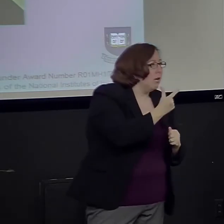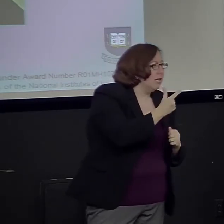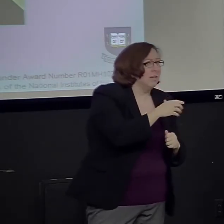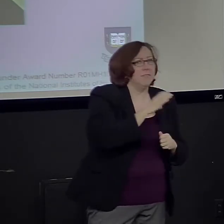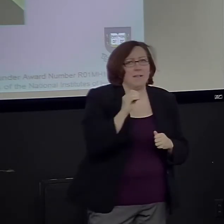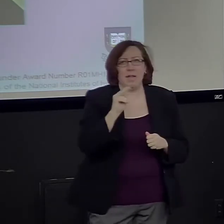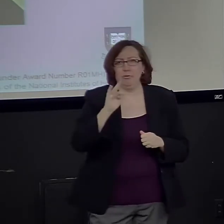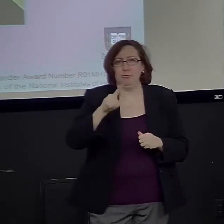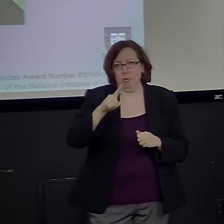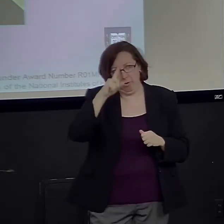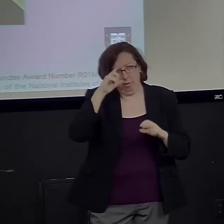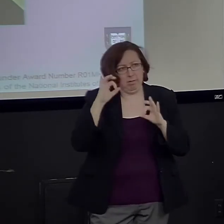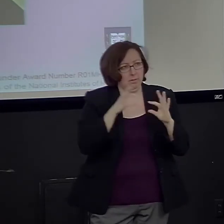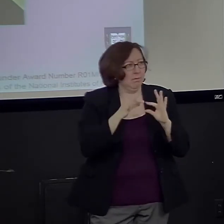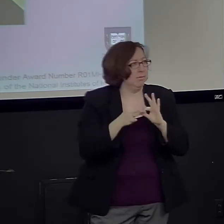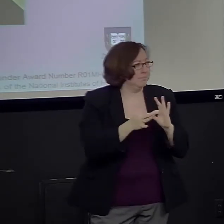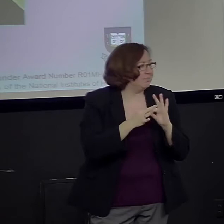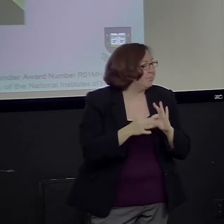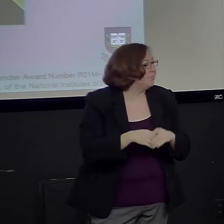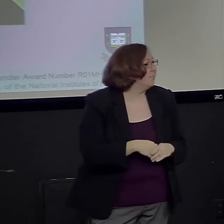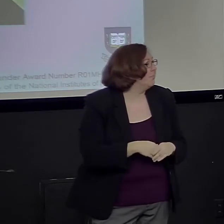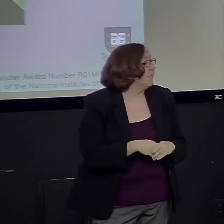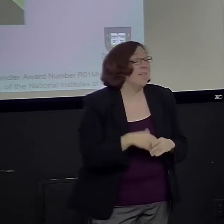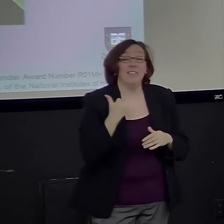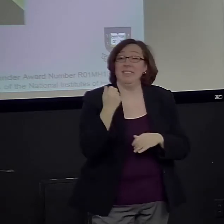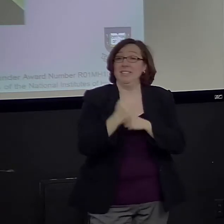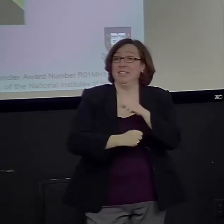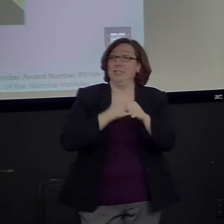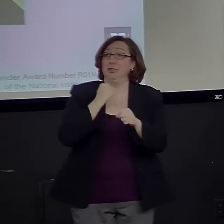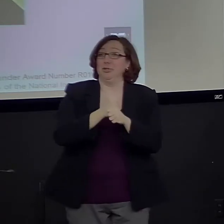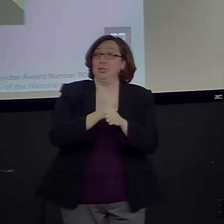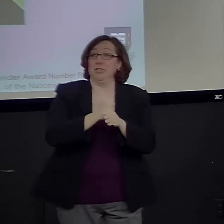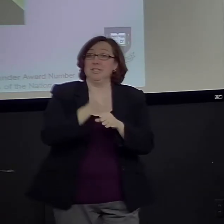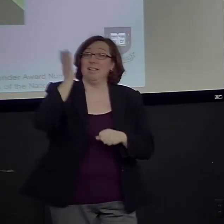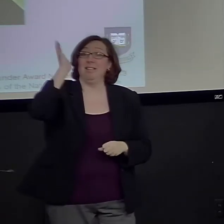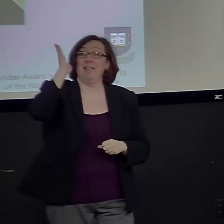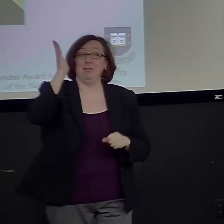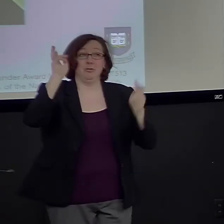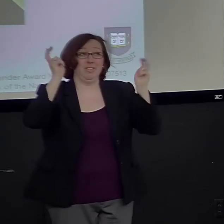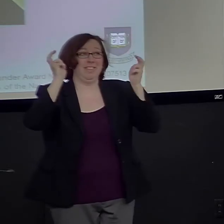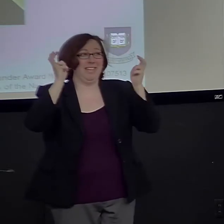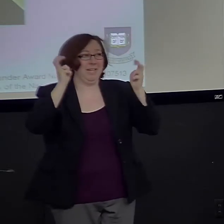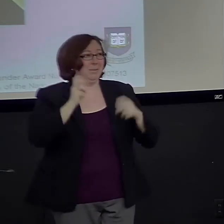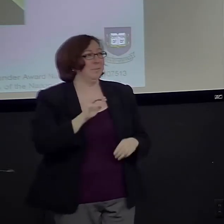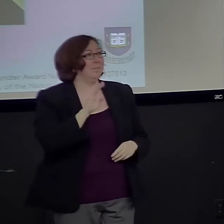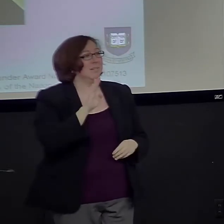This year's Distinguished Lecture Series theme is Breaking Down Barriers.